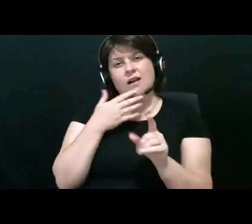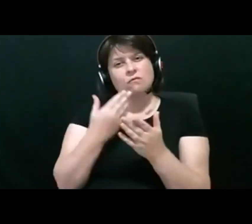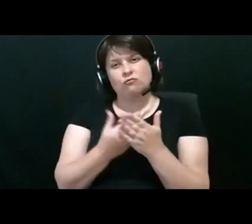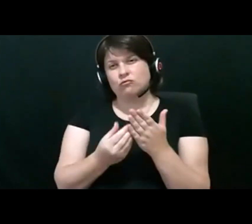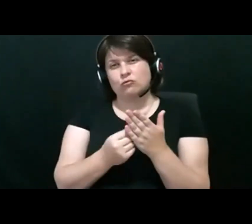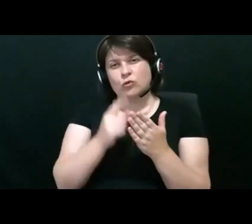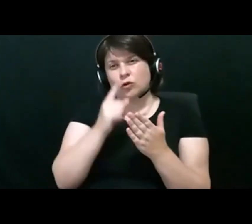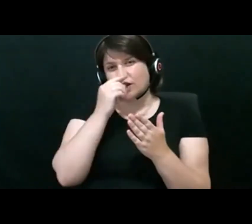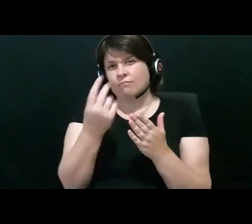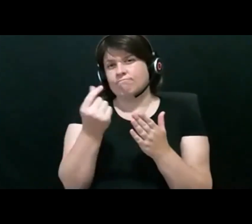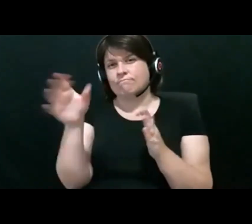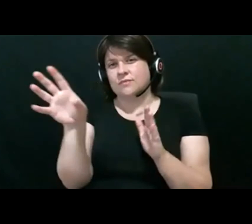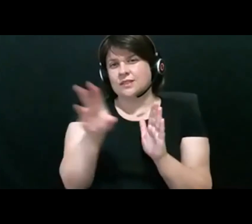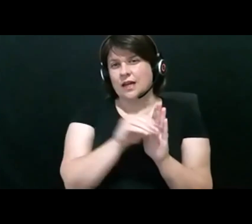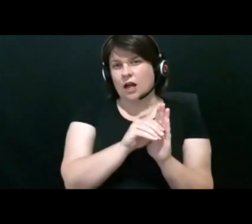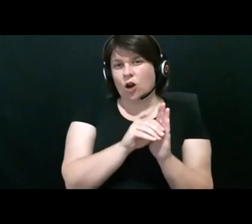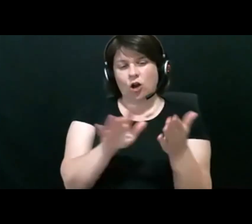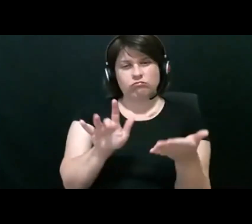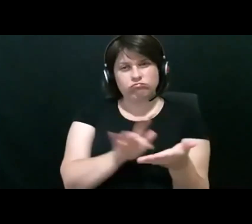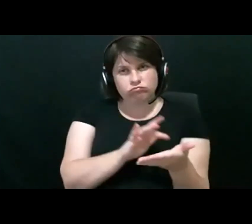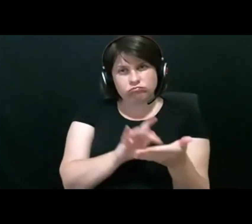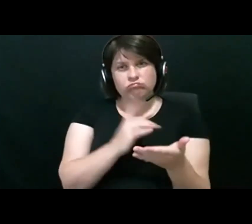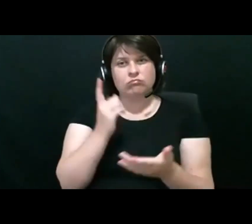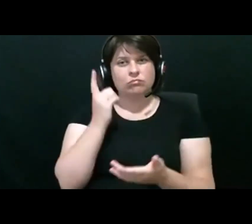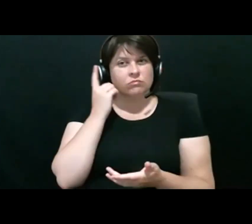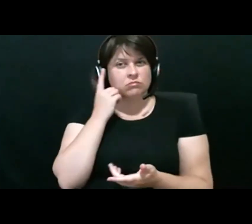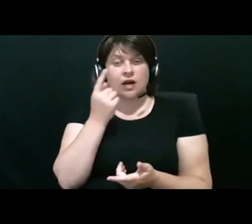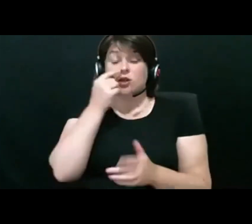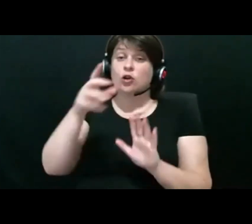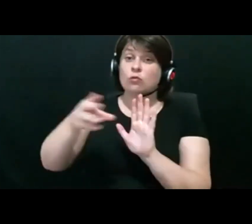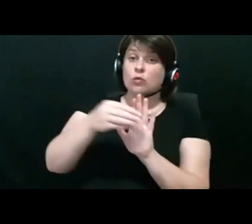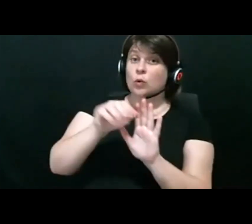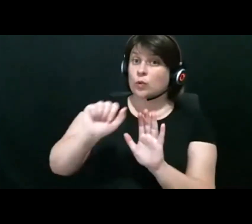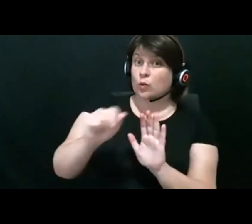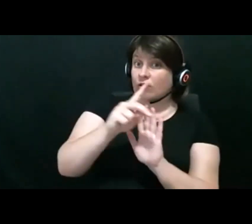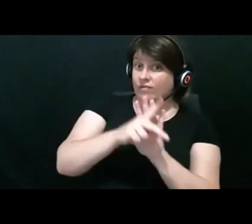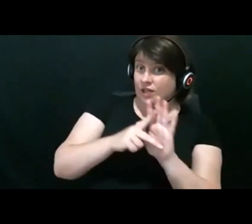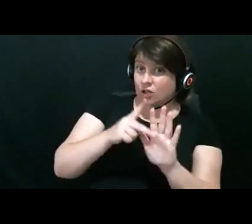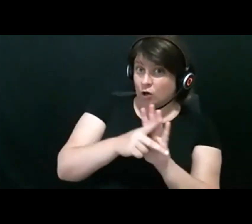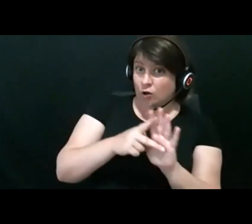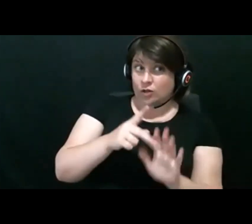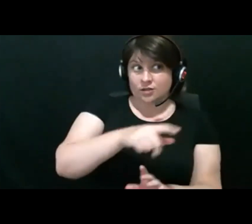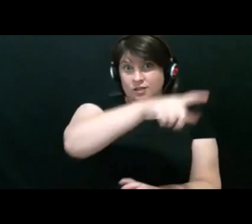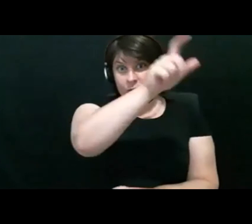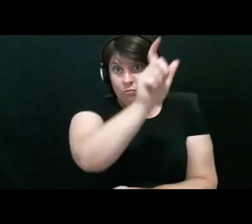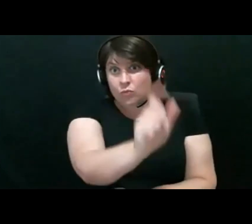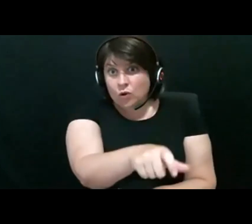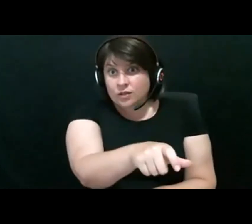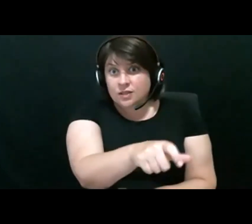a tablet and you can record your own videos of the person who is developing sign and has their